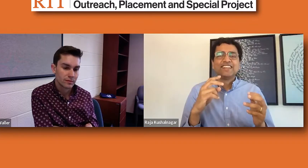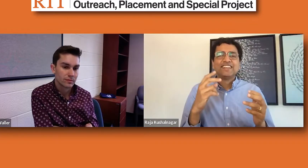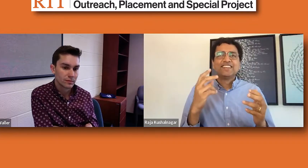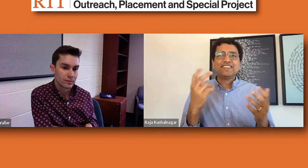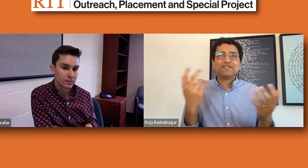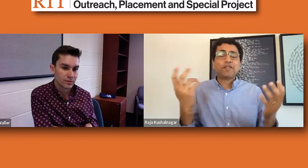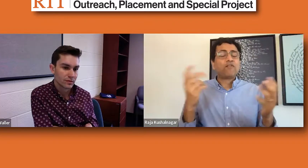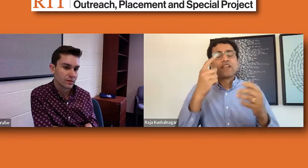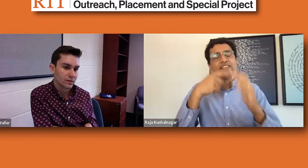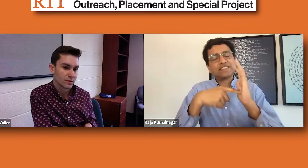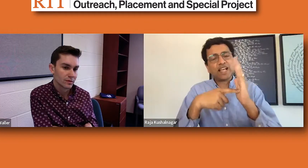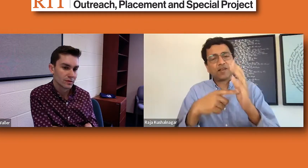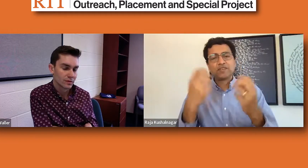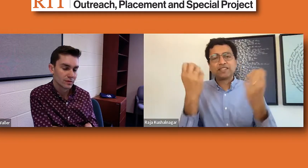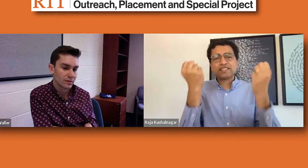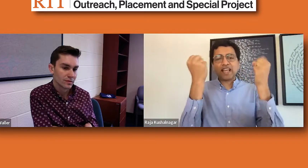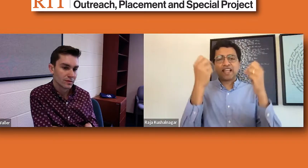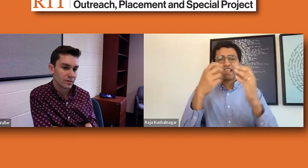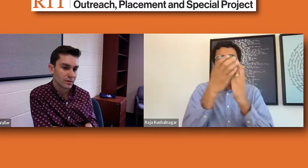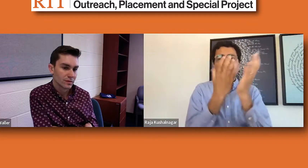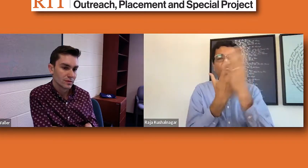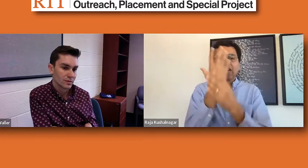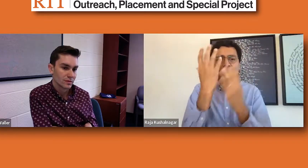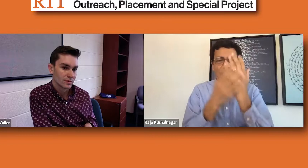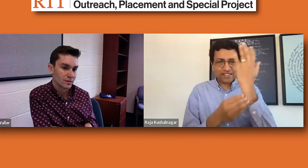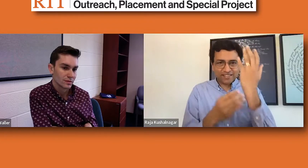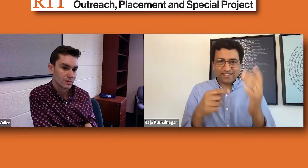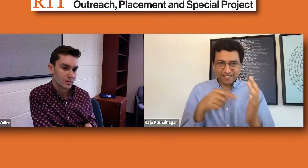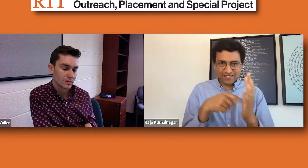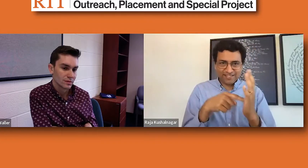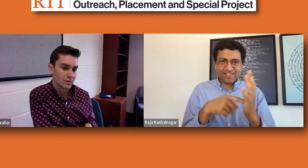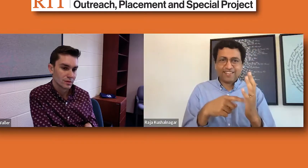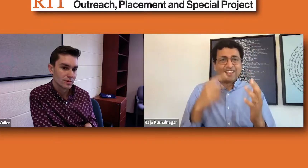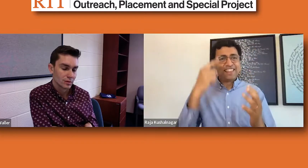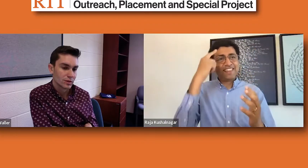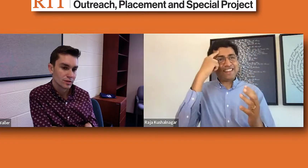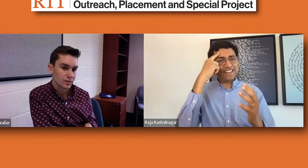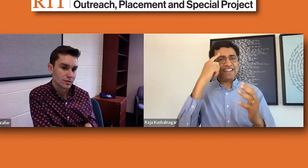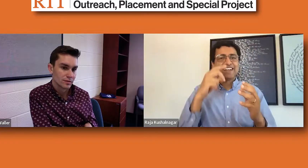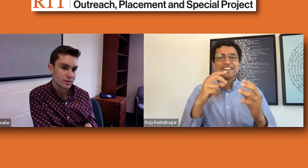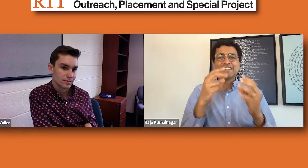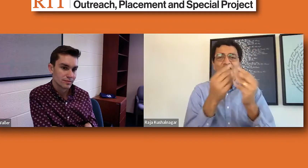They weren't even really considered in the process. So, for example, I'm thinking of signing gloves.